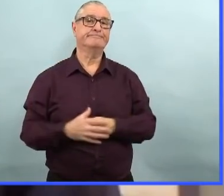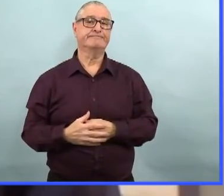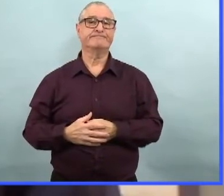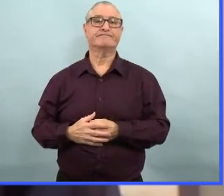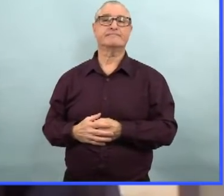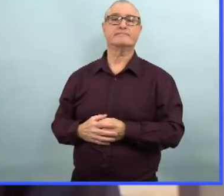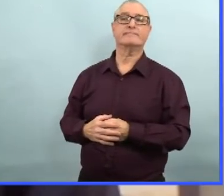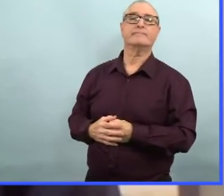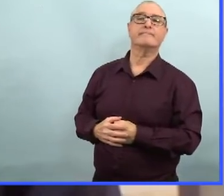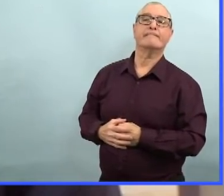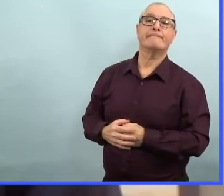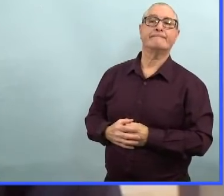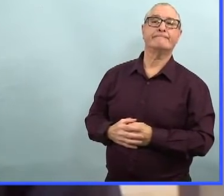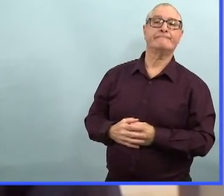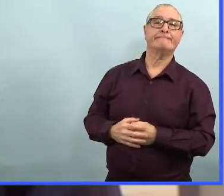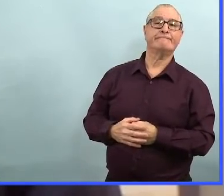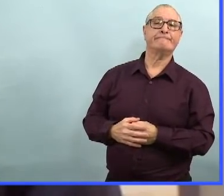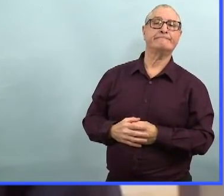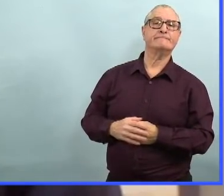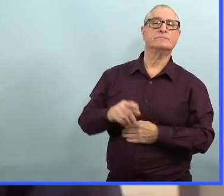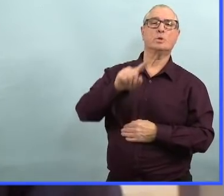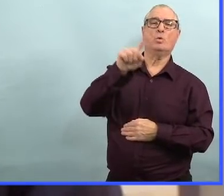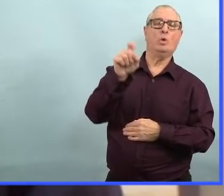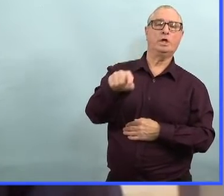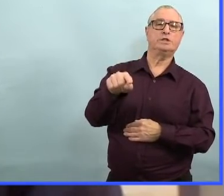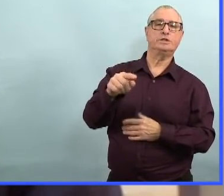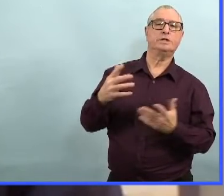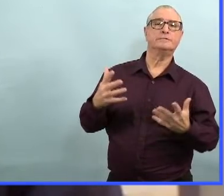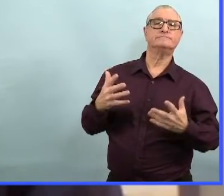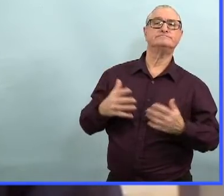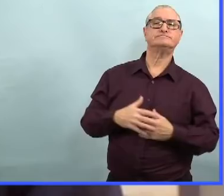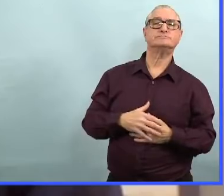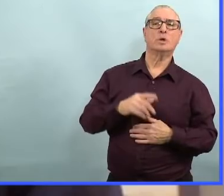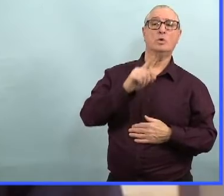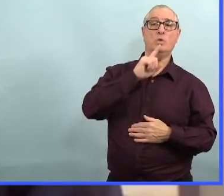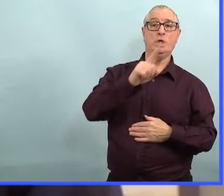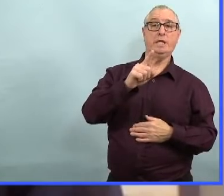prevent hundreds of personal care home residents from dying and in the third wave we didn't lock